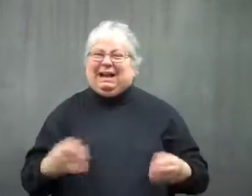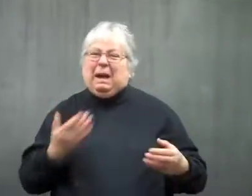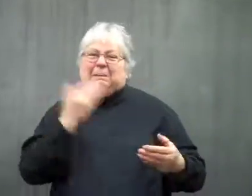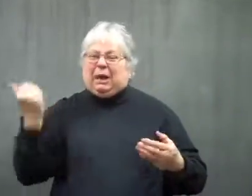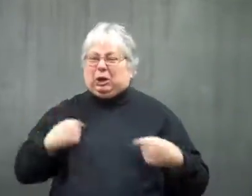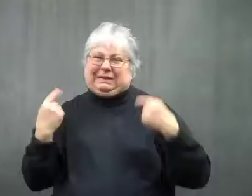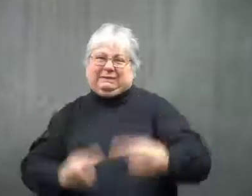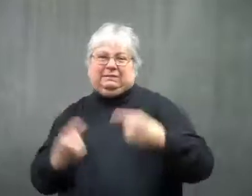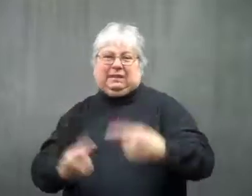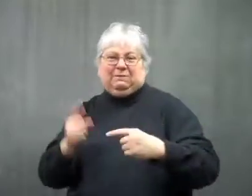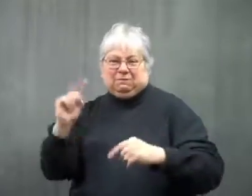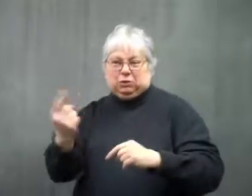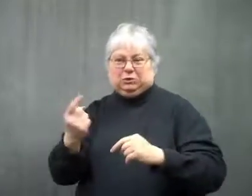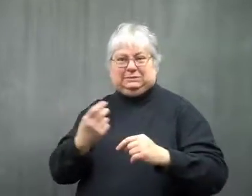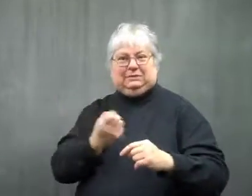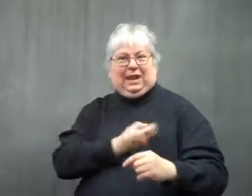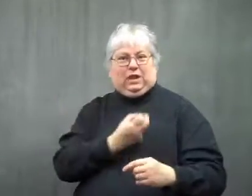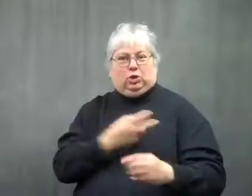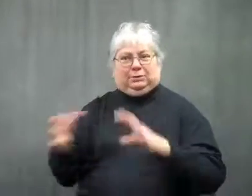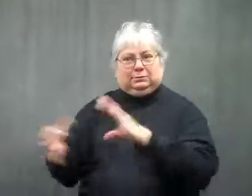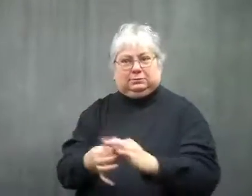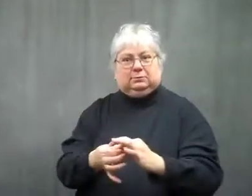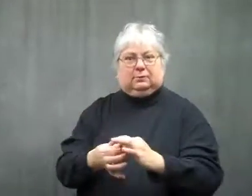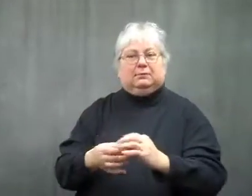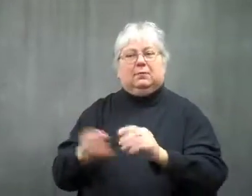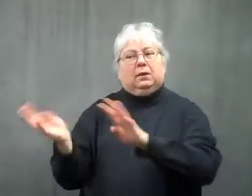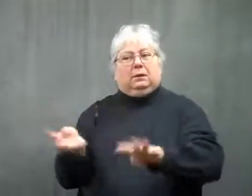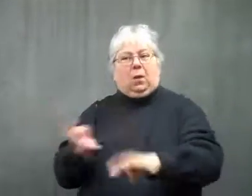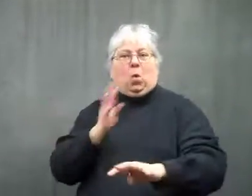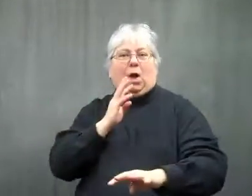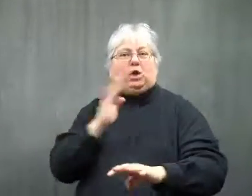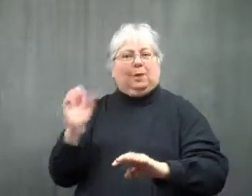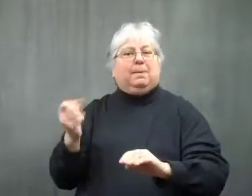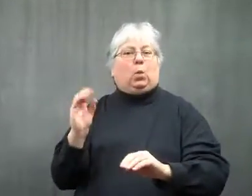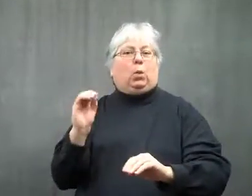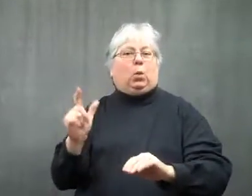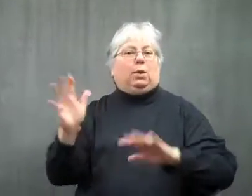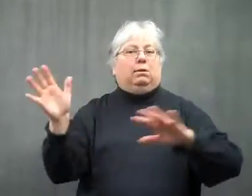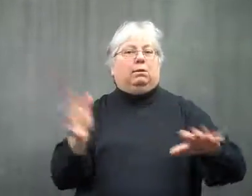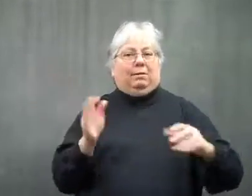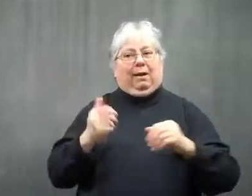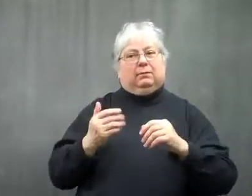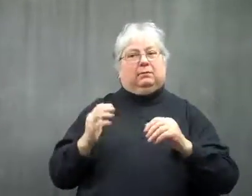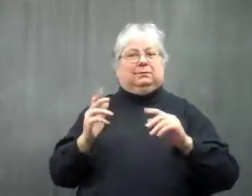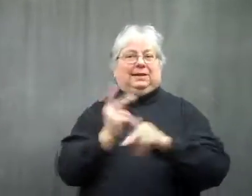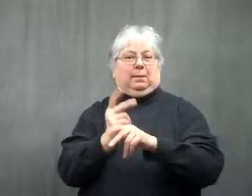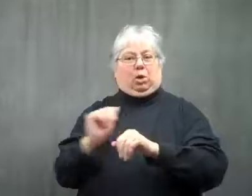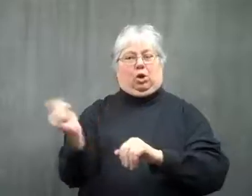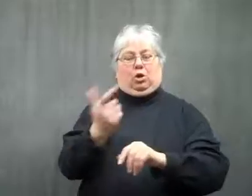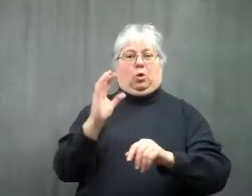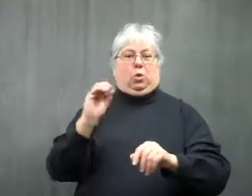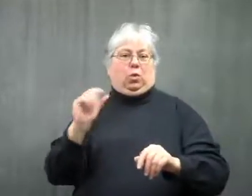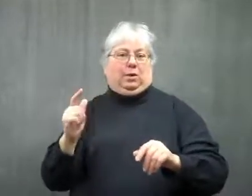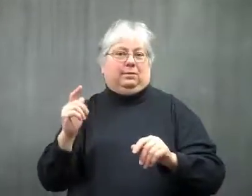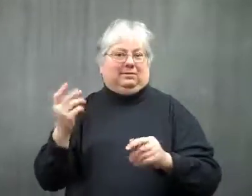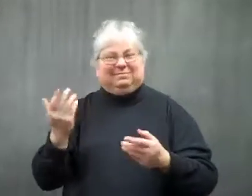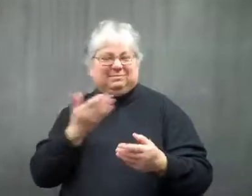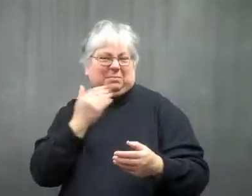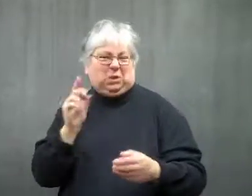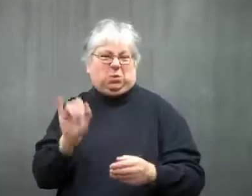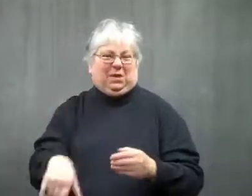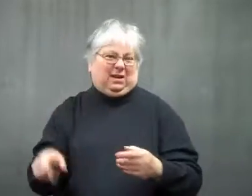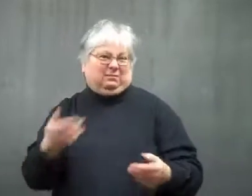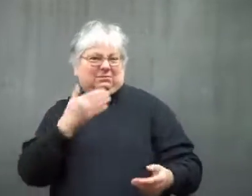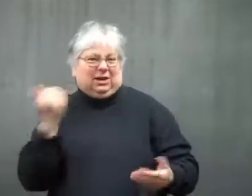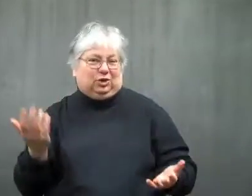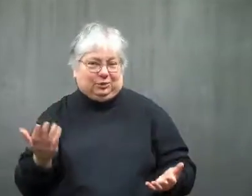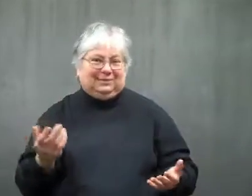They decided it was beter to turn the electricity on so water could start running and keep it cool.